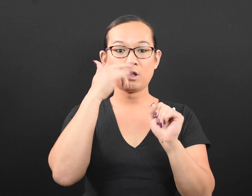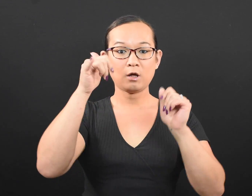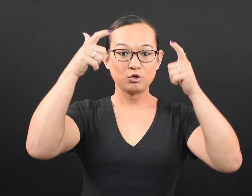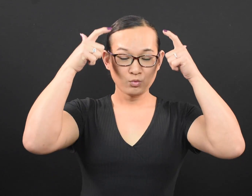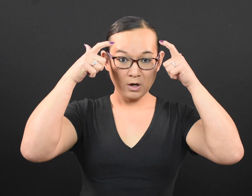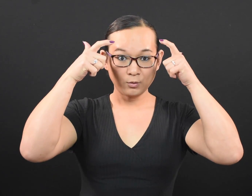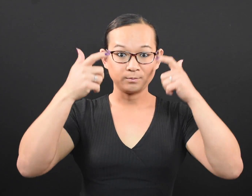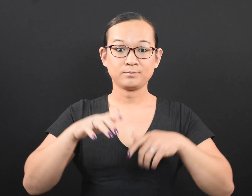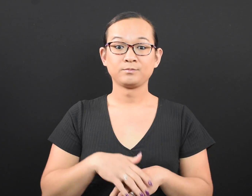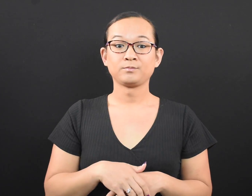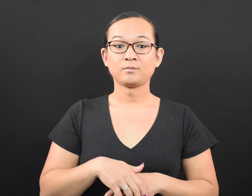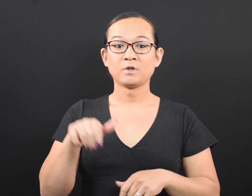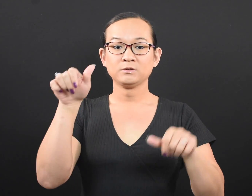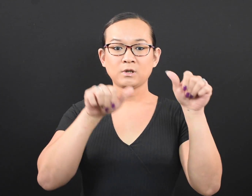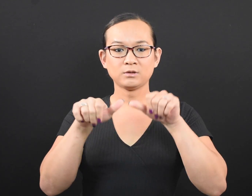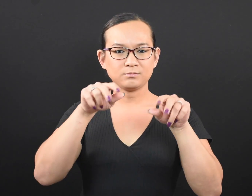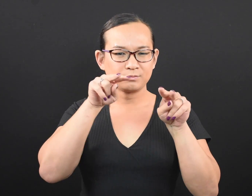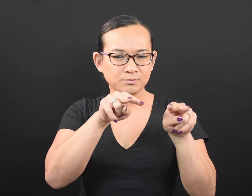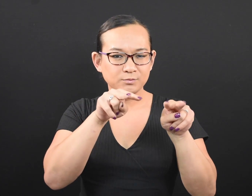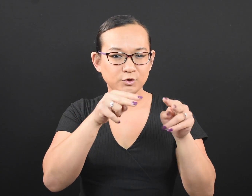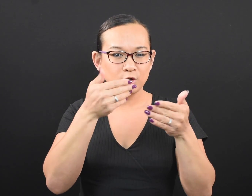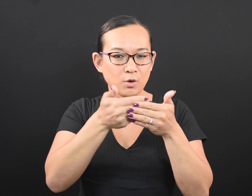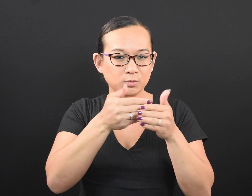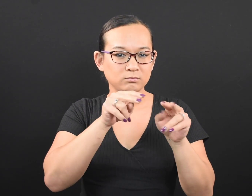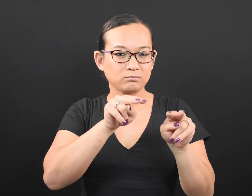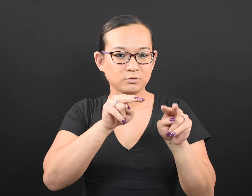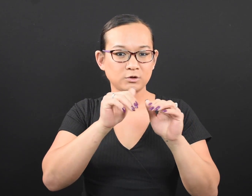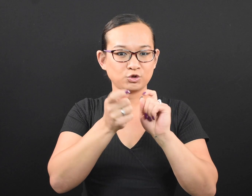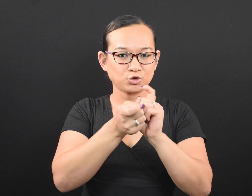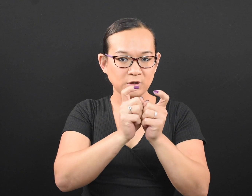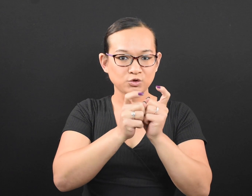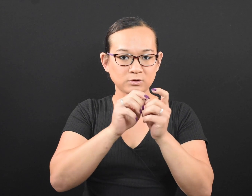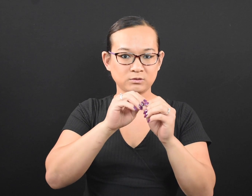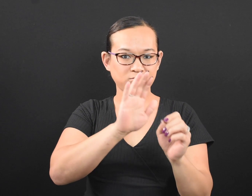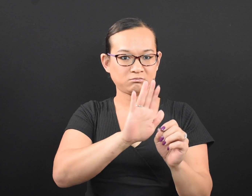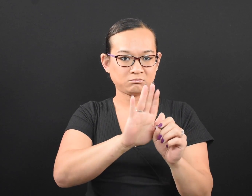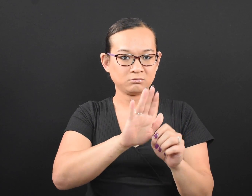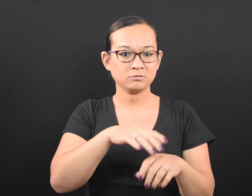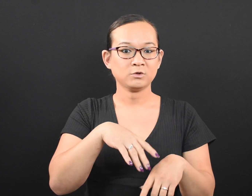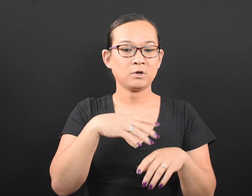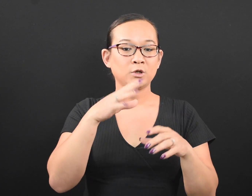Coronaviruses are named for the crown-like spikes on their surfaces. Scientists monitor changes in